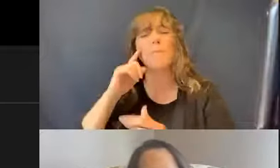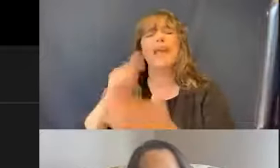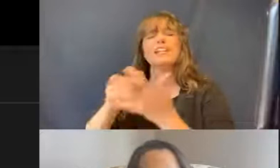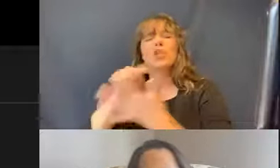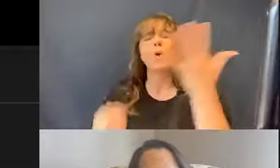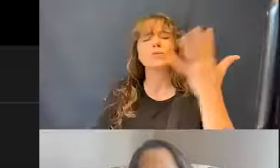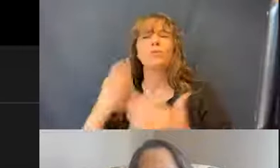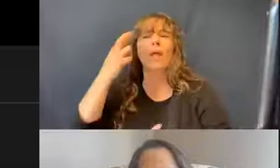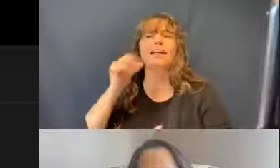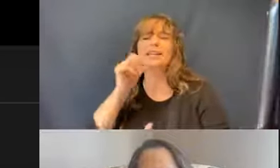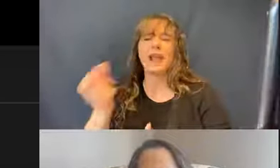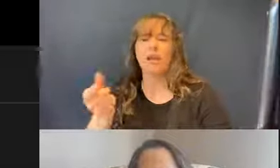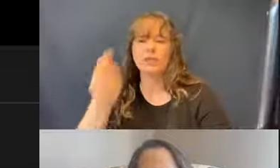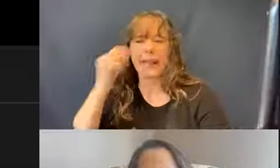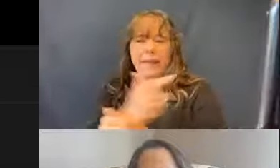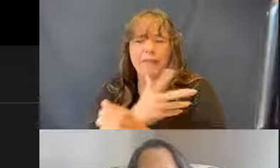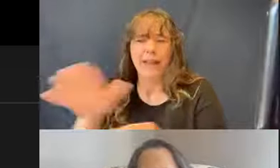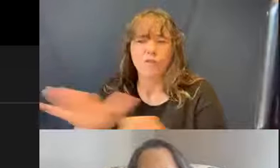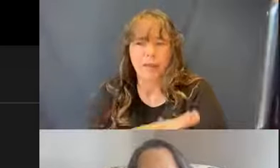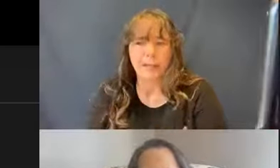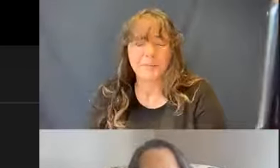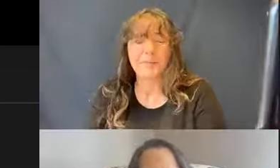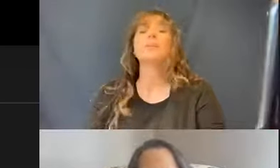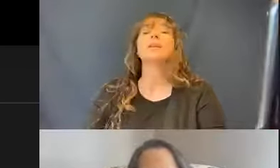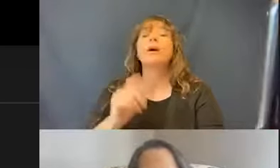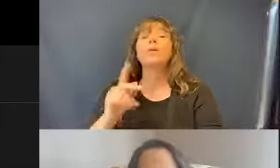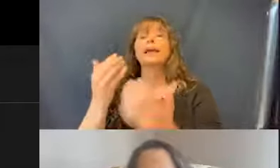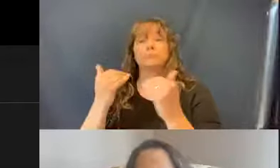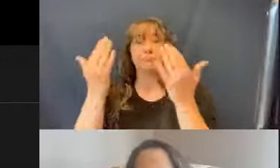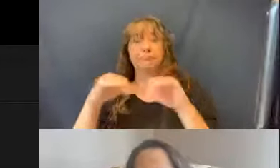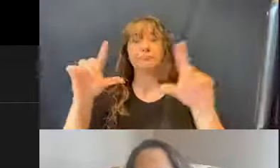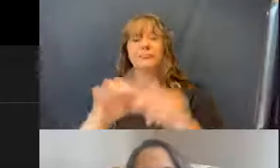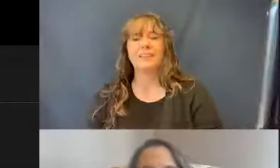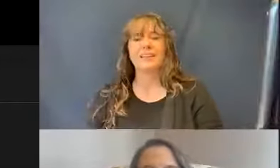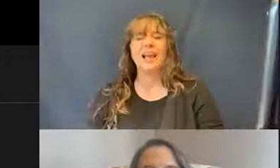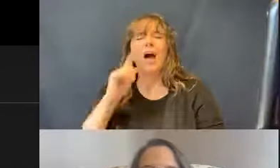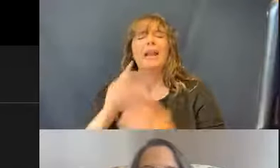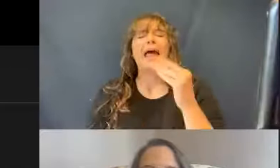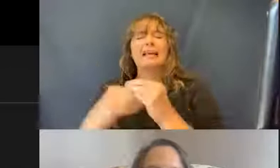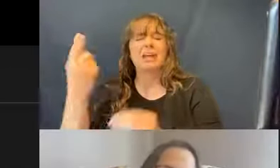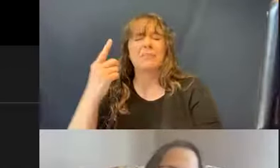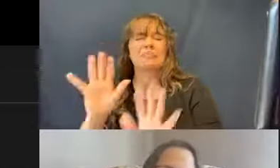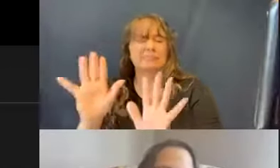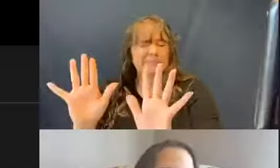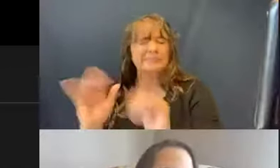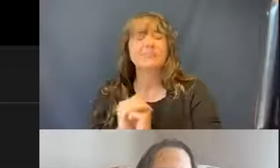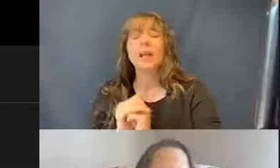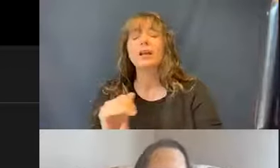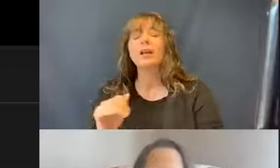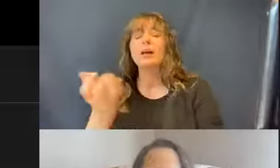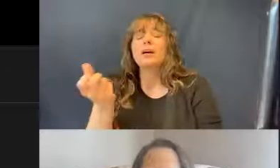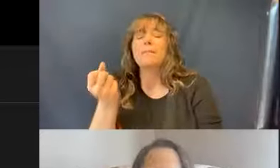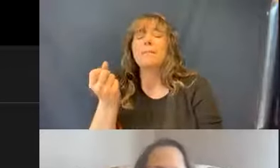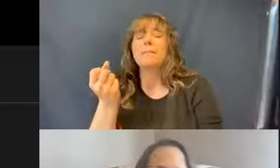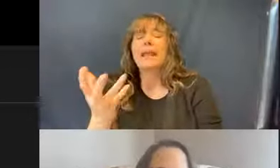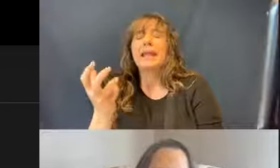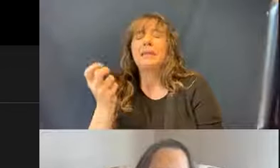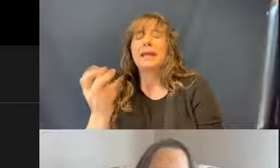So I want to put a disclaimer on this. There are many, many people that take great pride